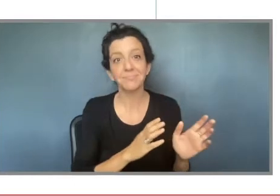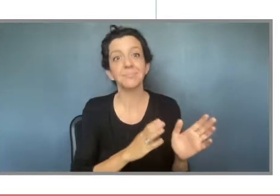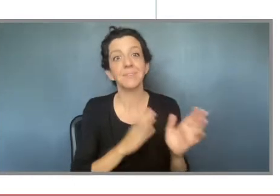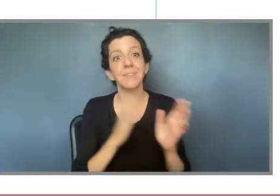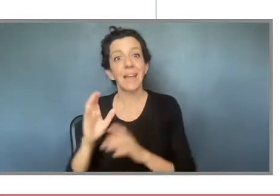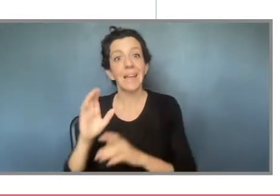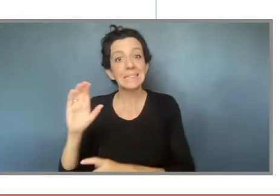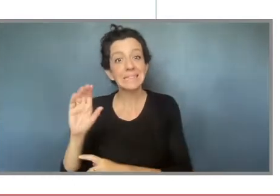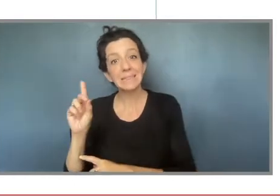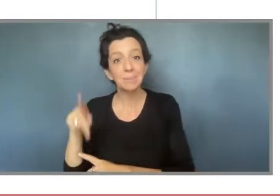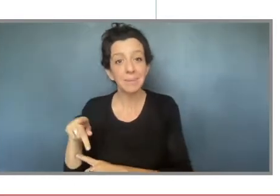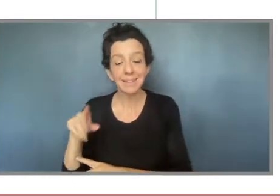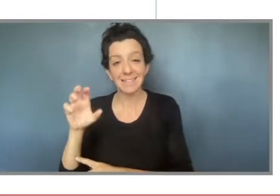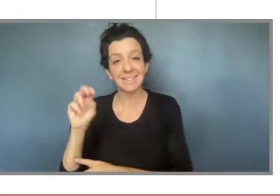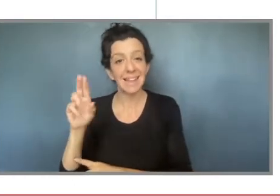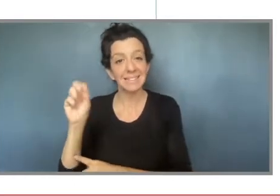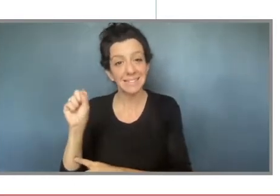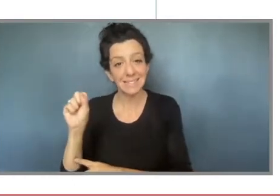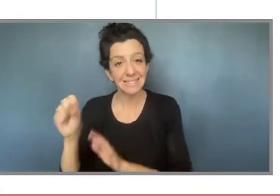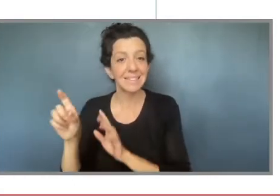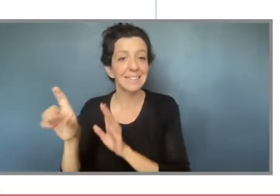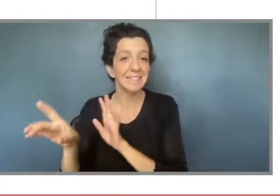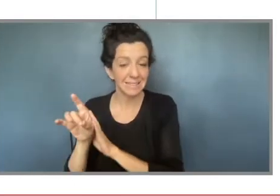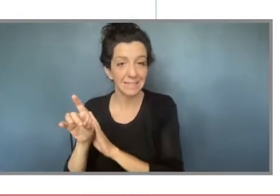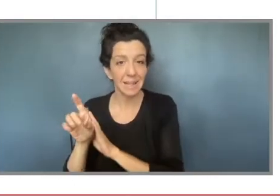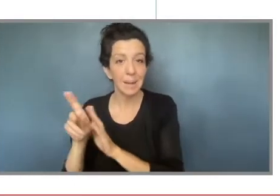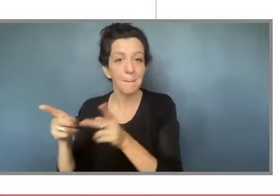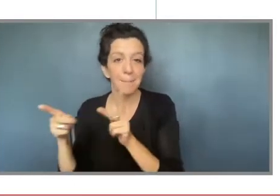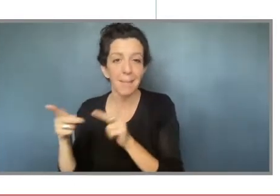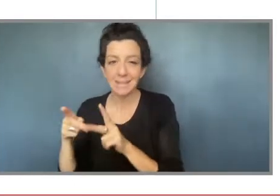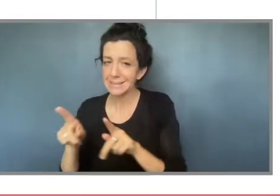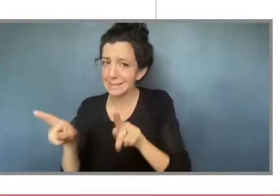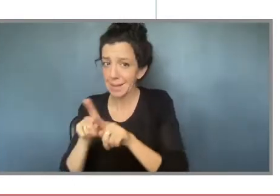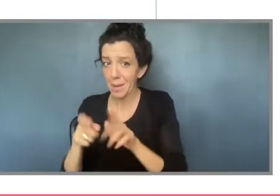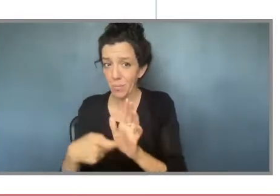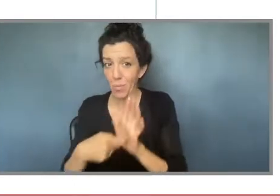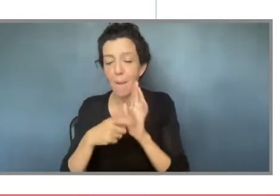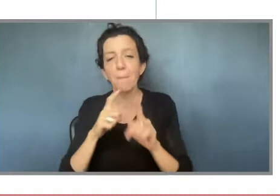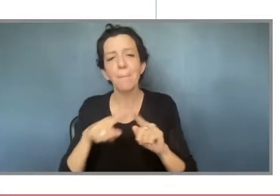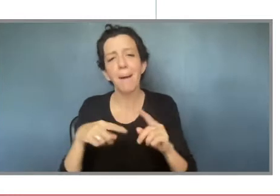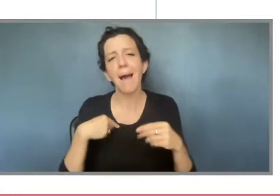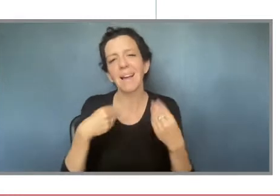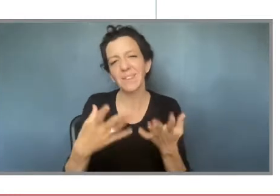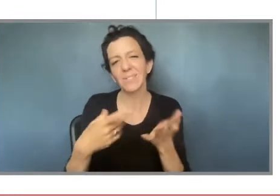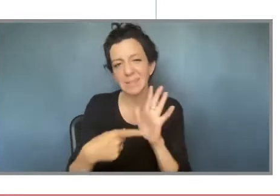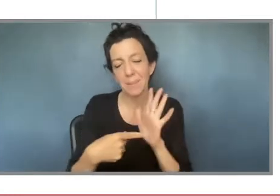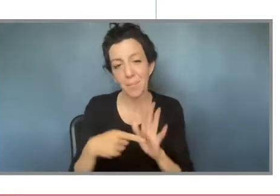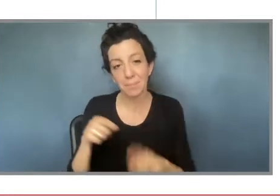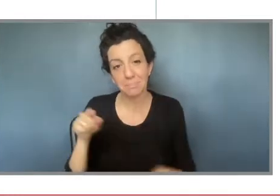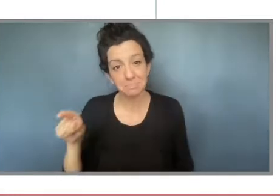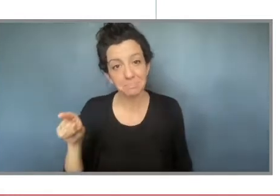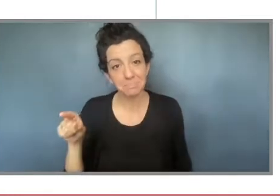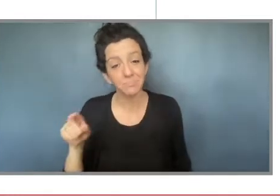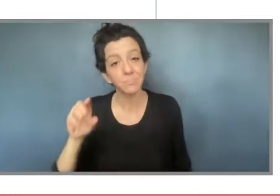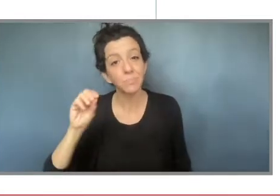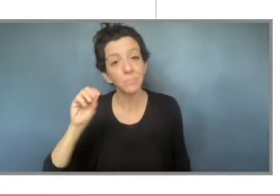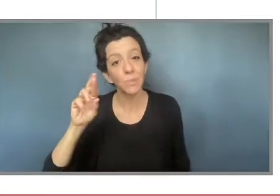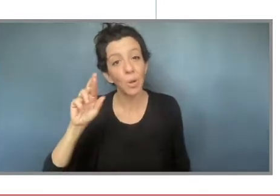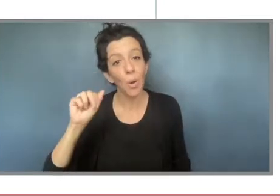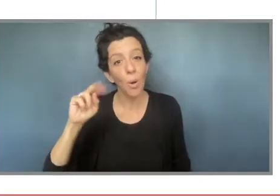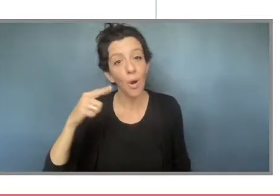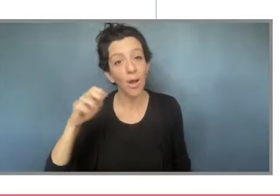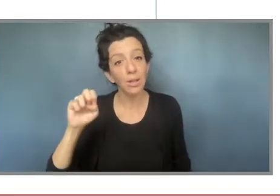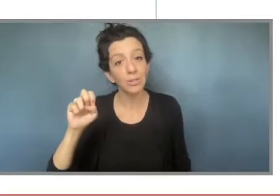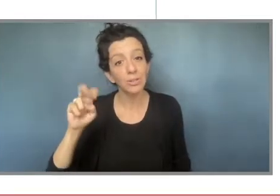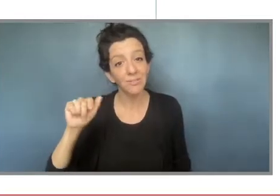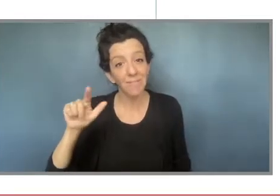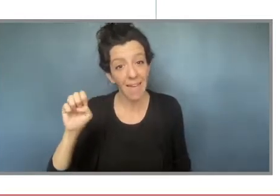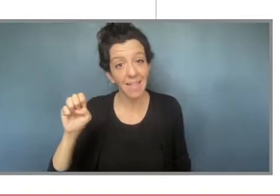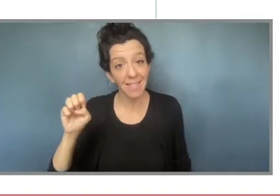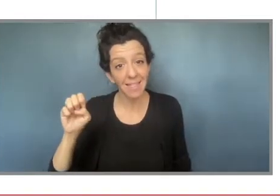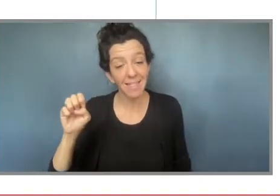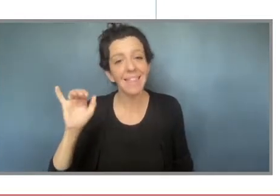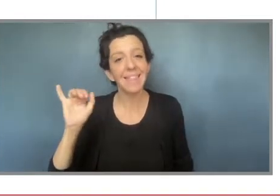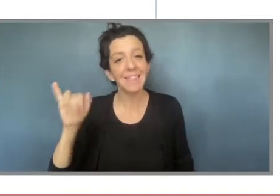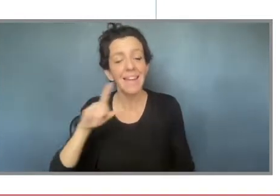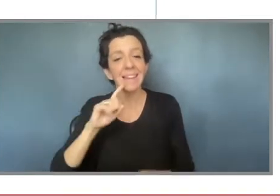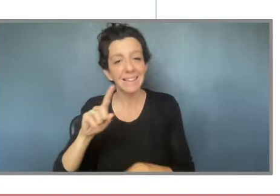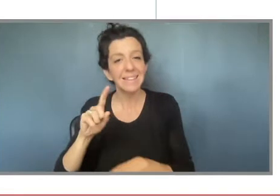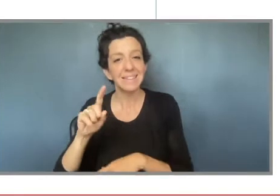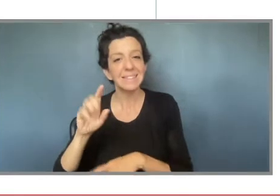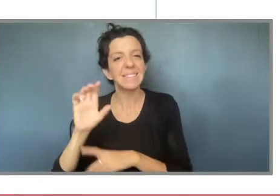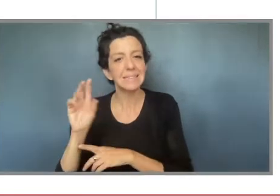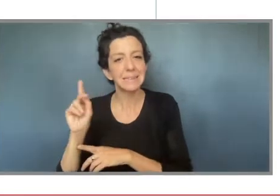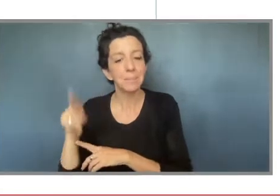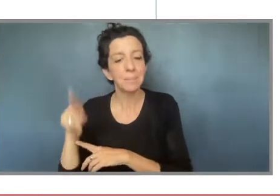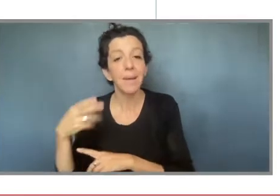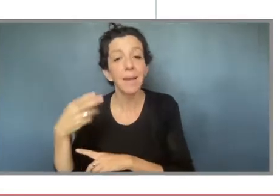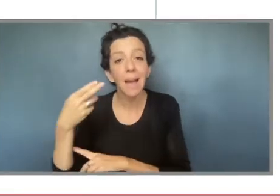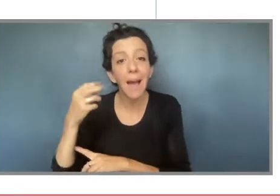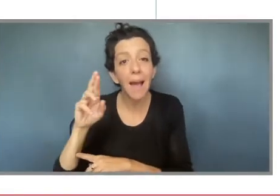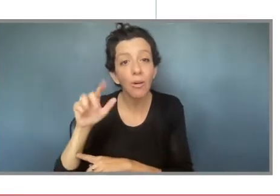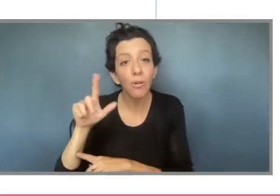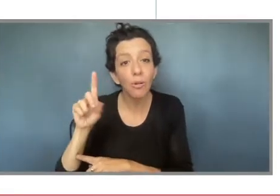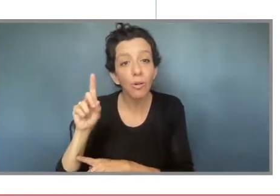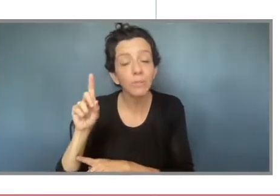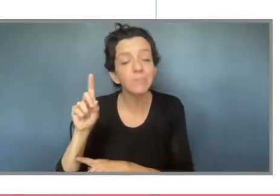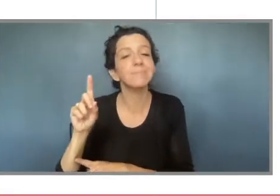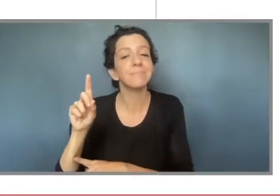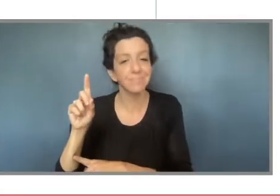Studio: city census designated places are the it's the same requirement but let's let's give you i'll give you an example